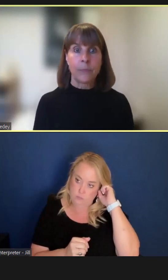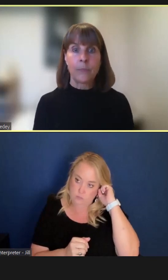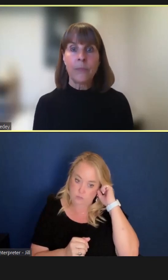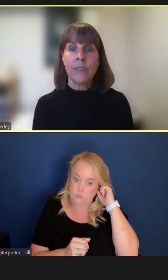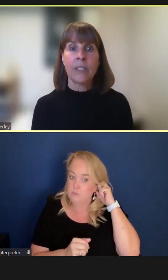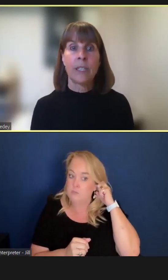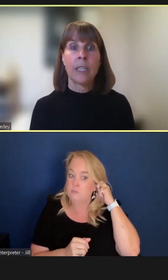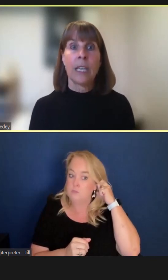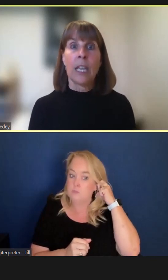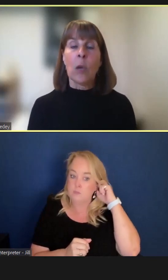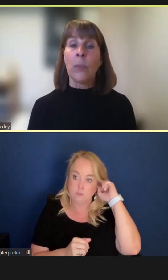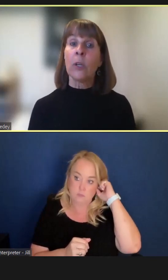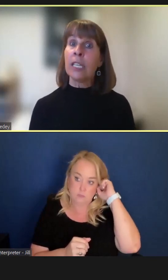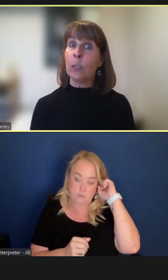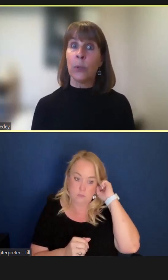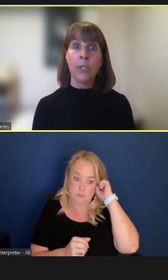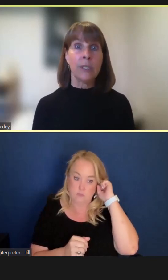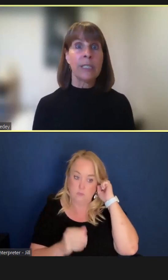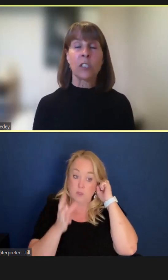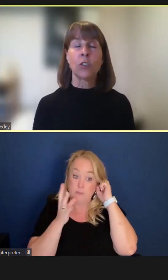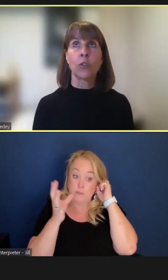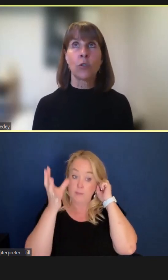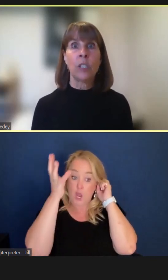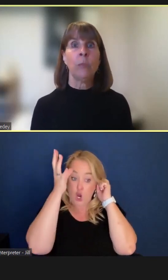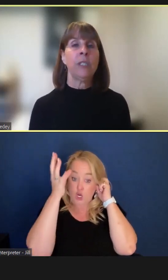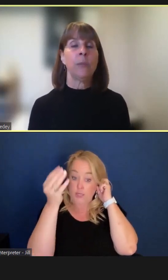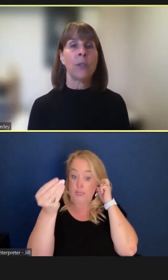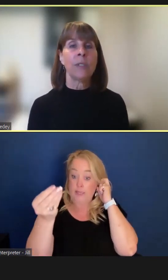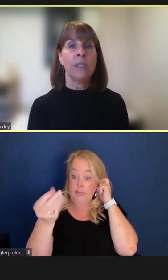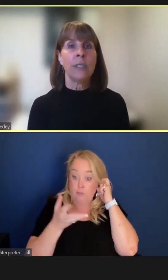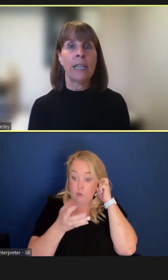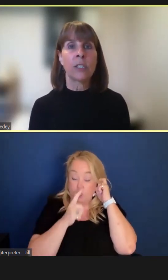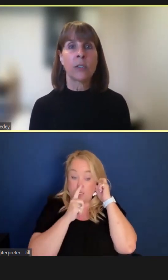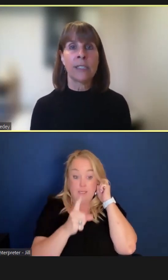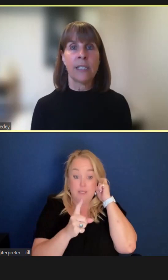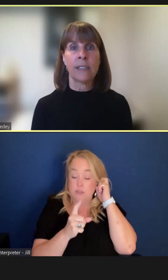development parent input is extremely important as you're assessing children